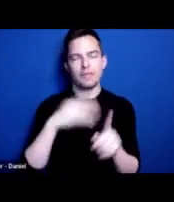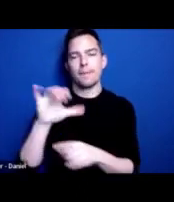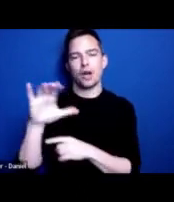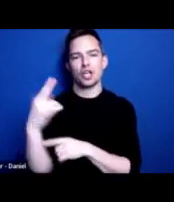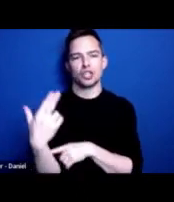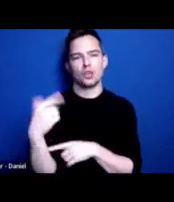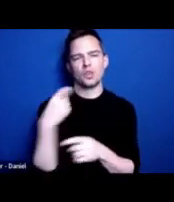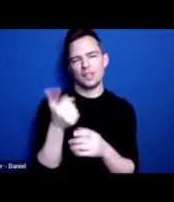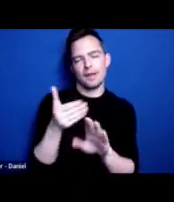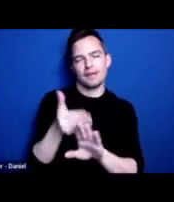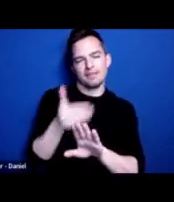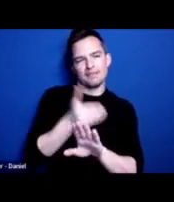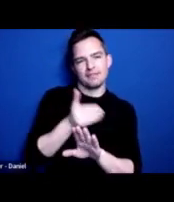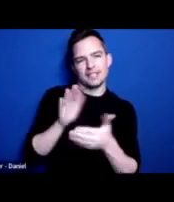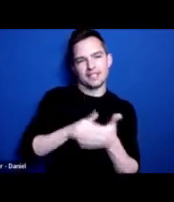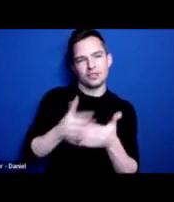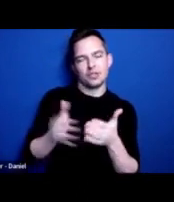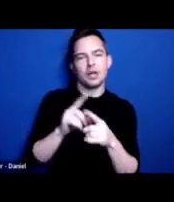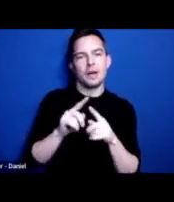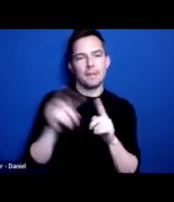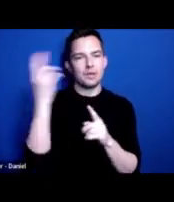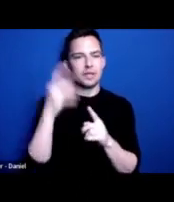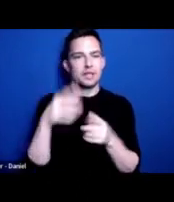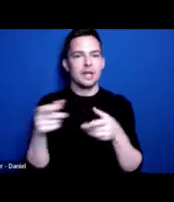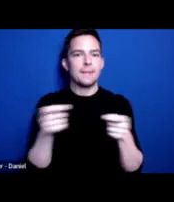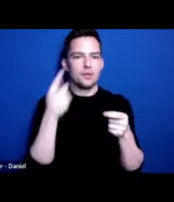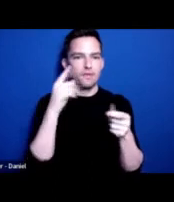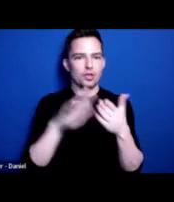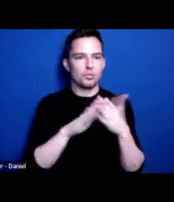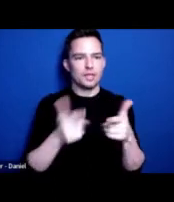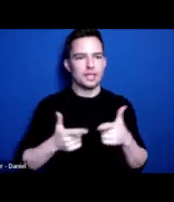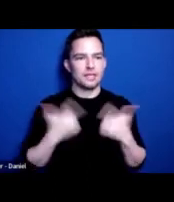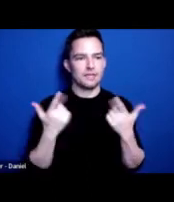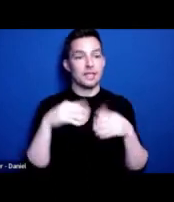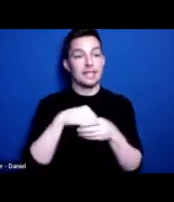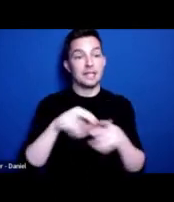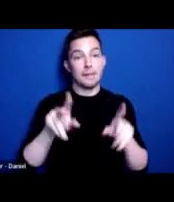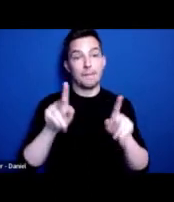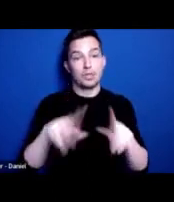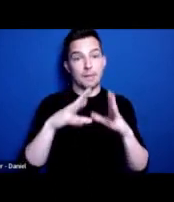schedule and it's in lieu of the Administration for Community Living's annual in person meeting that was previously